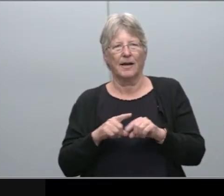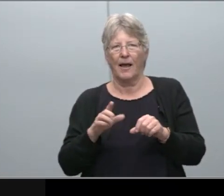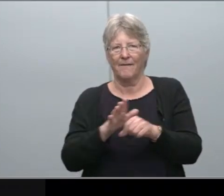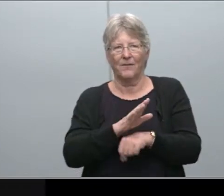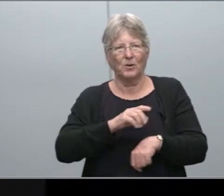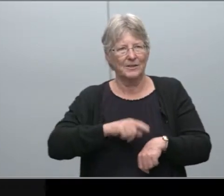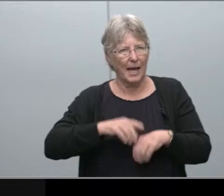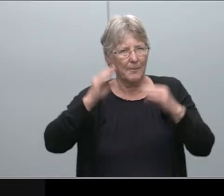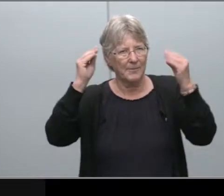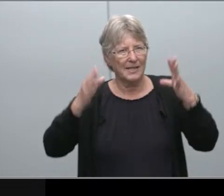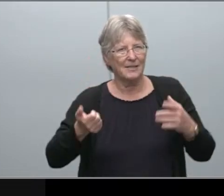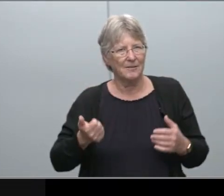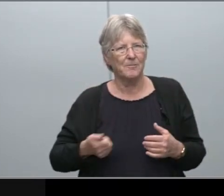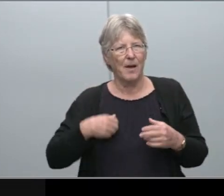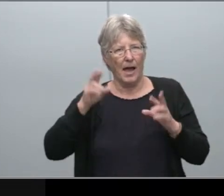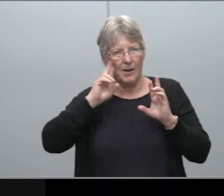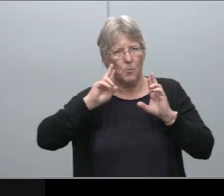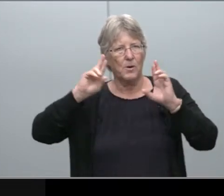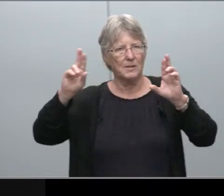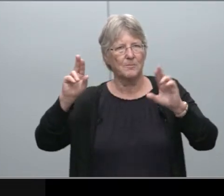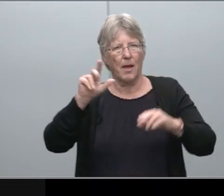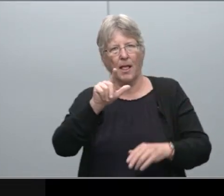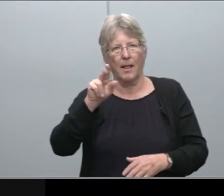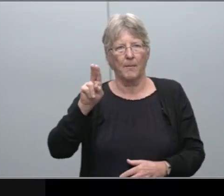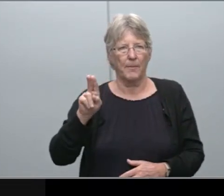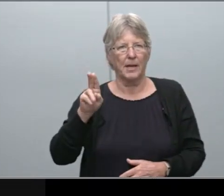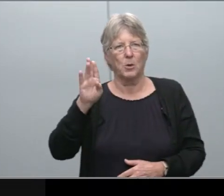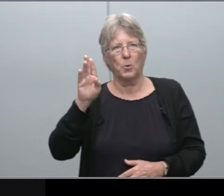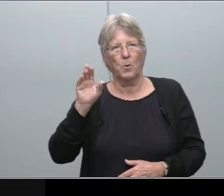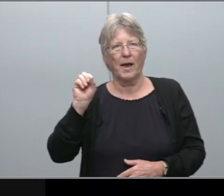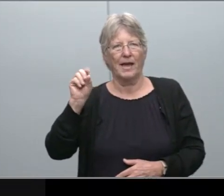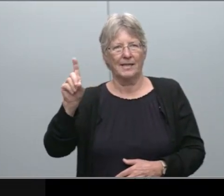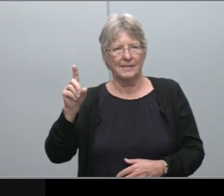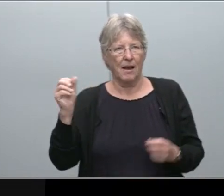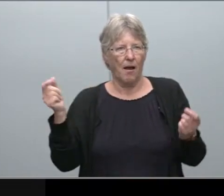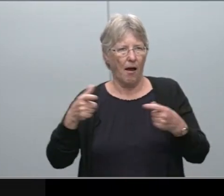And she said, "No, no. We do air hug." My son never taught to do air hug.